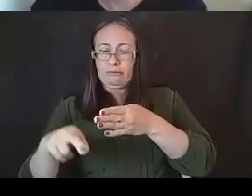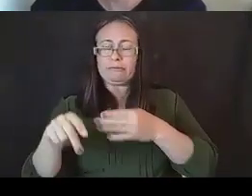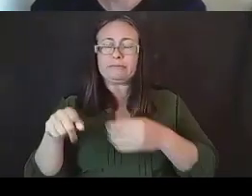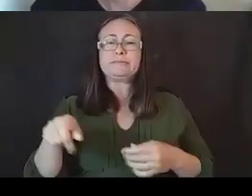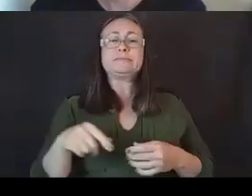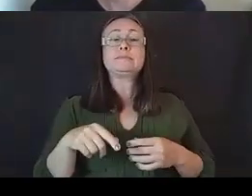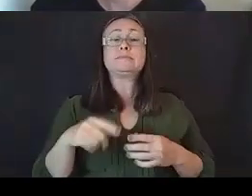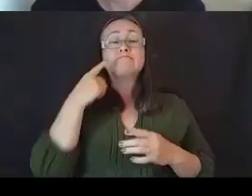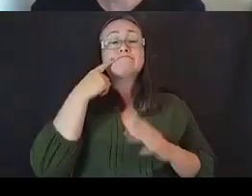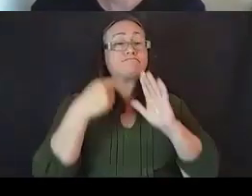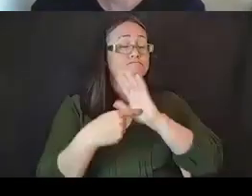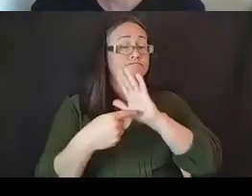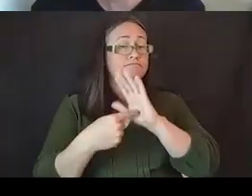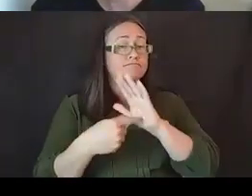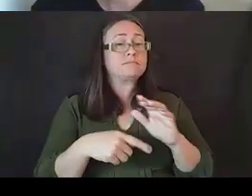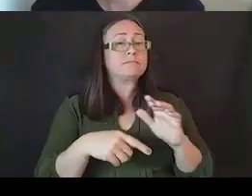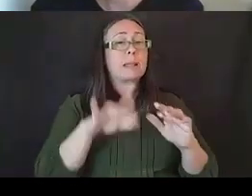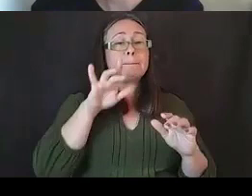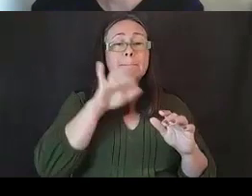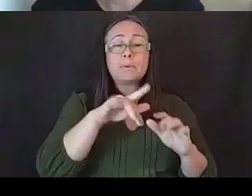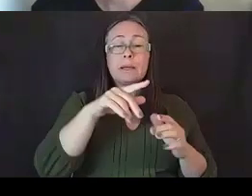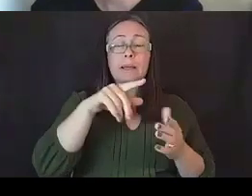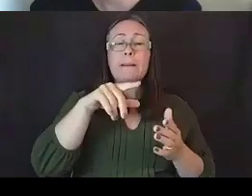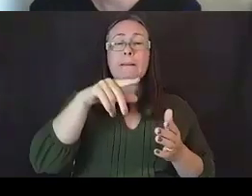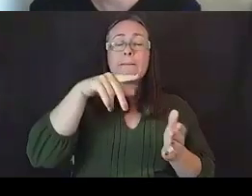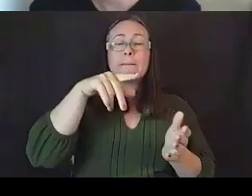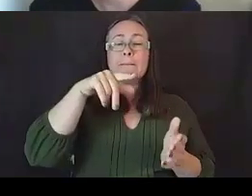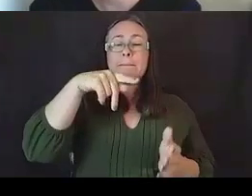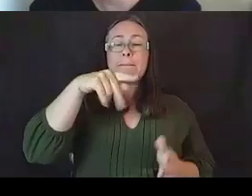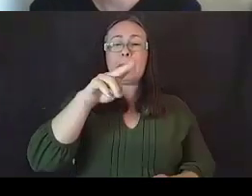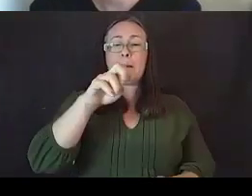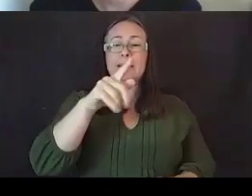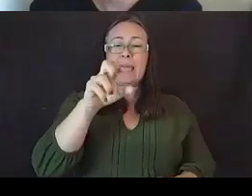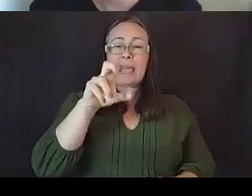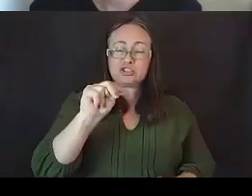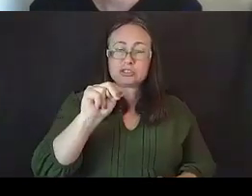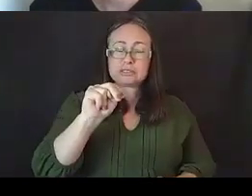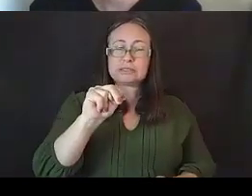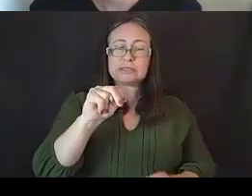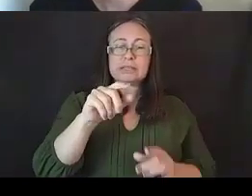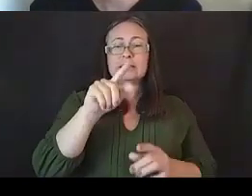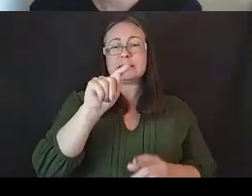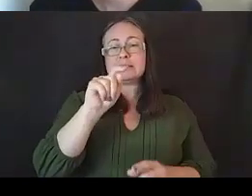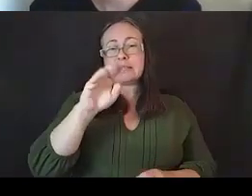For example, just click on the publications tab on the search results page to explore publications